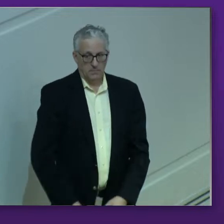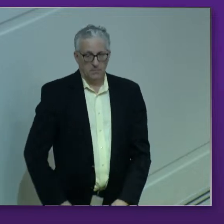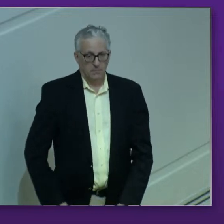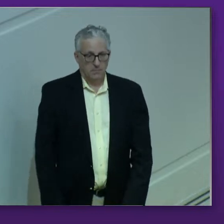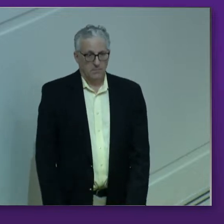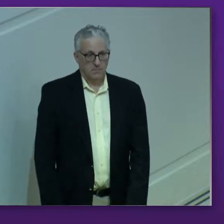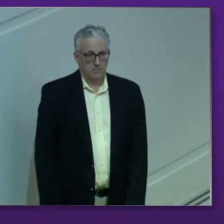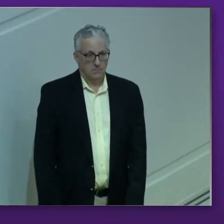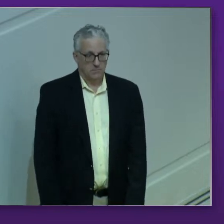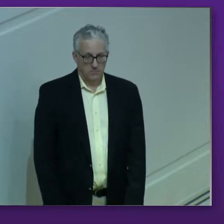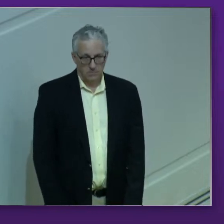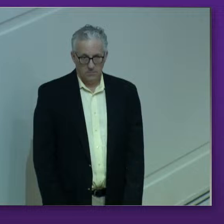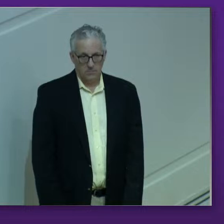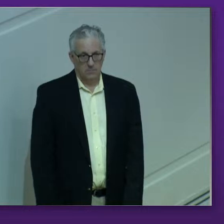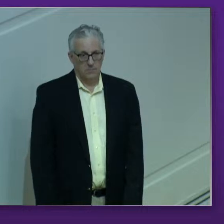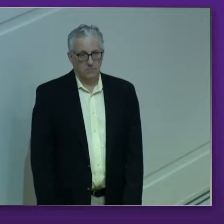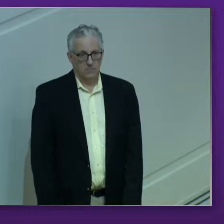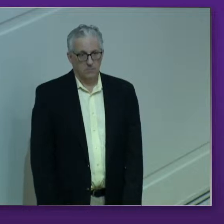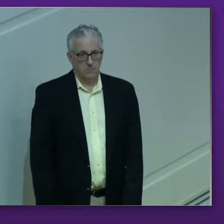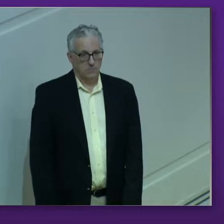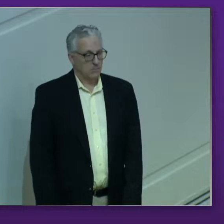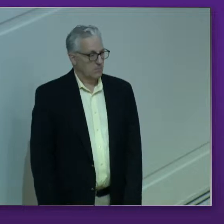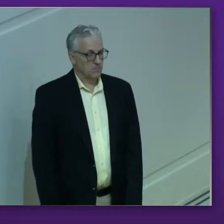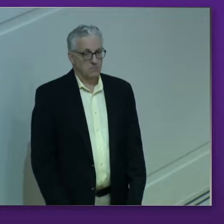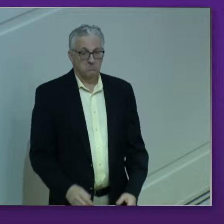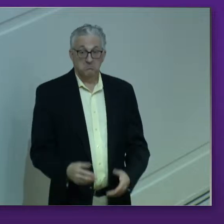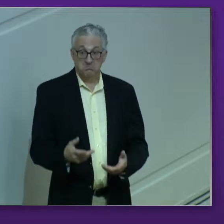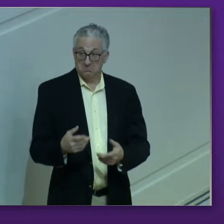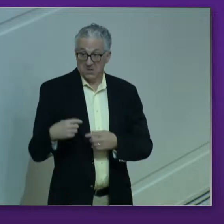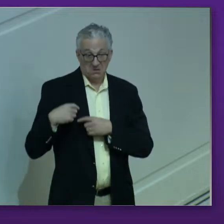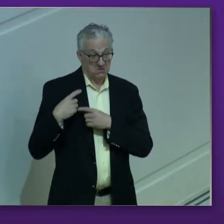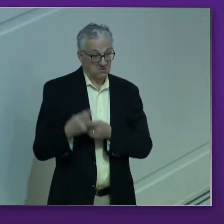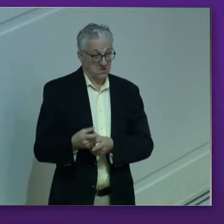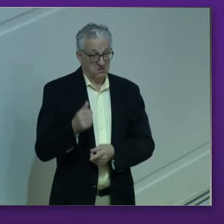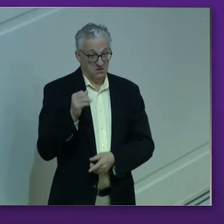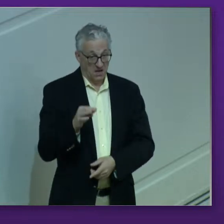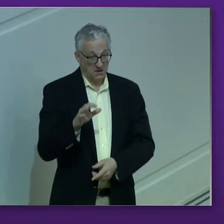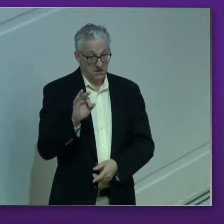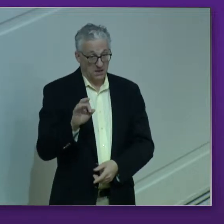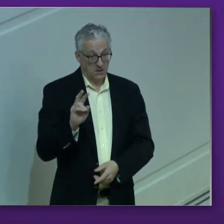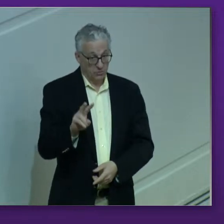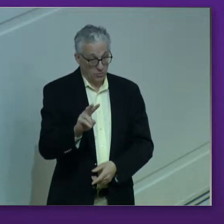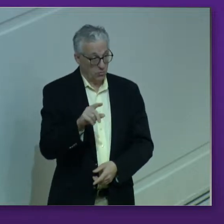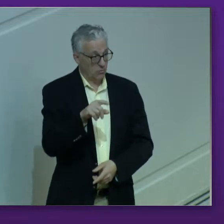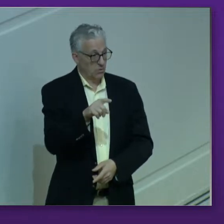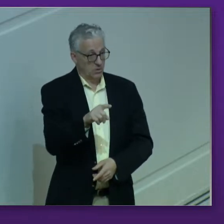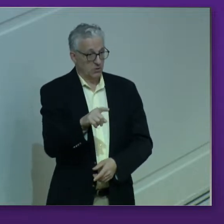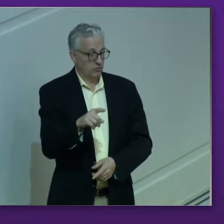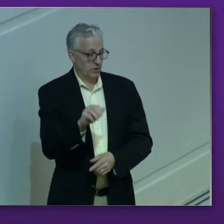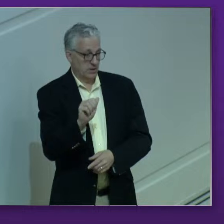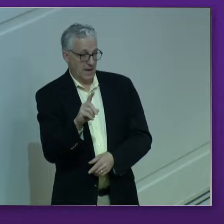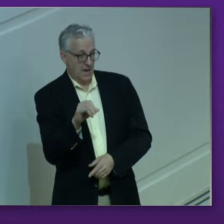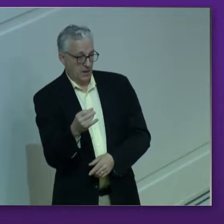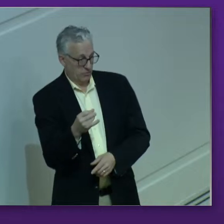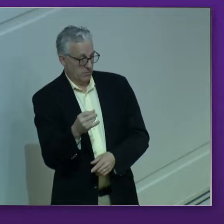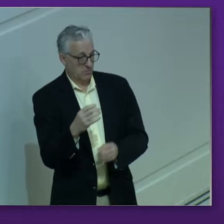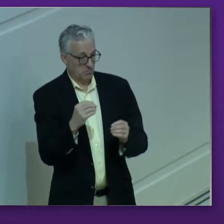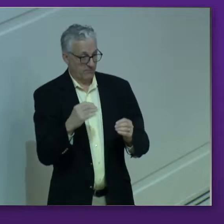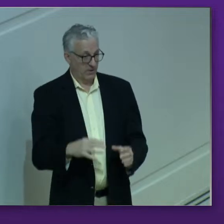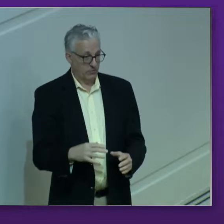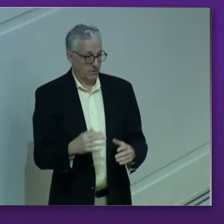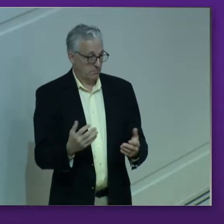US.